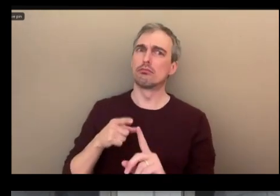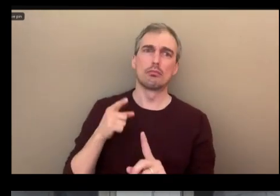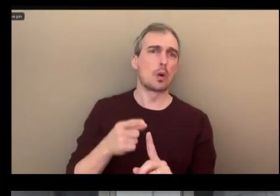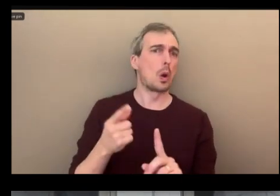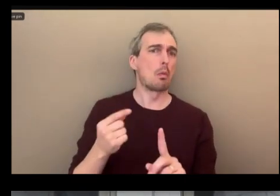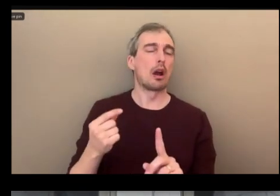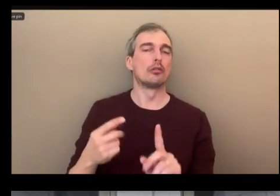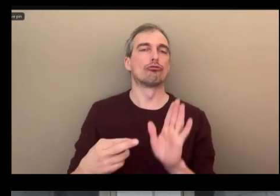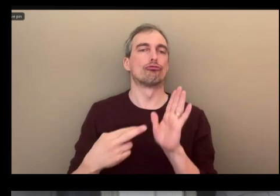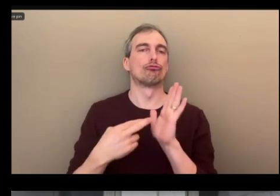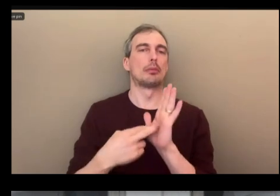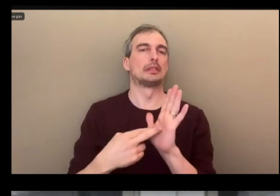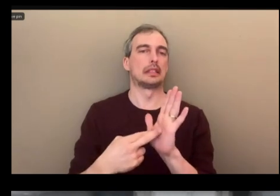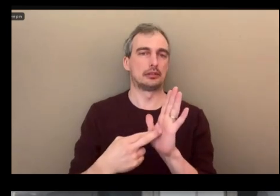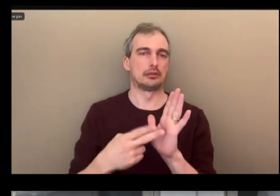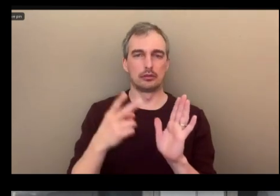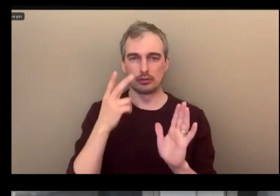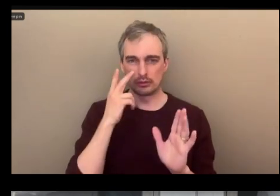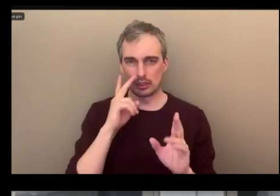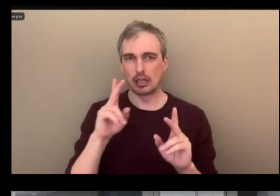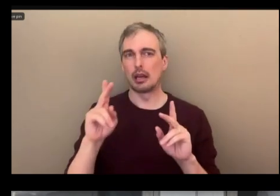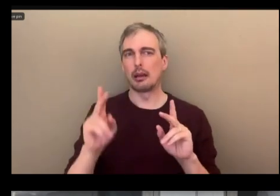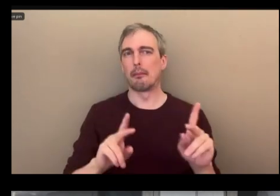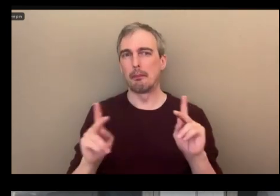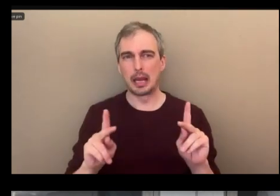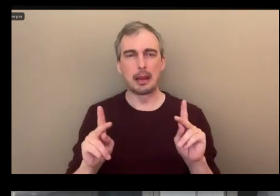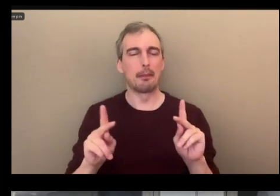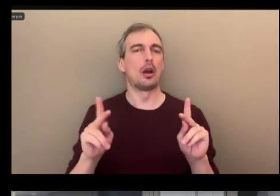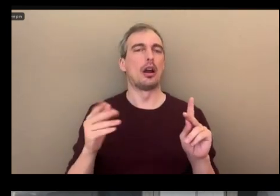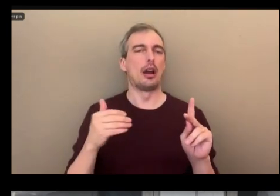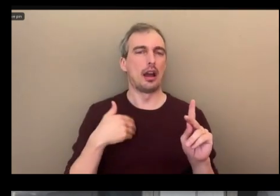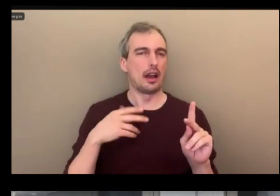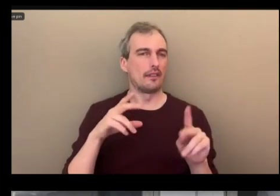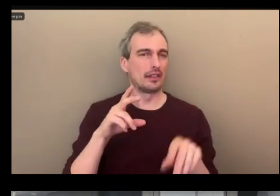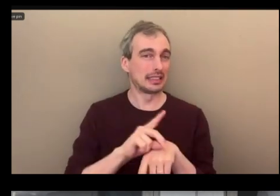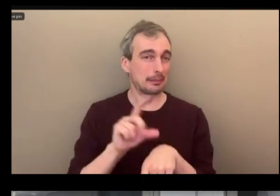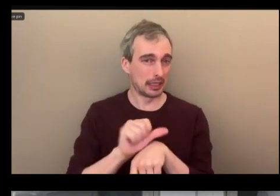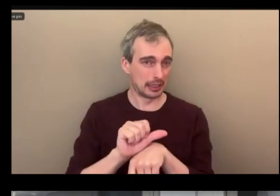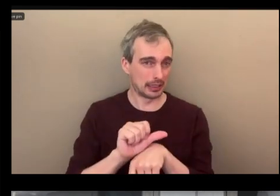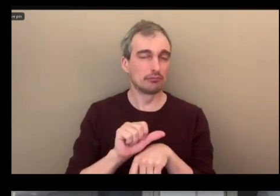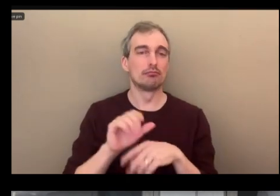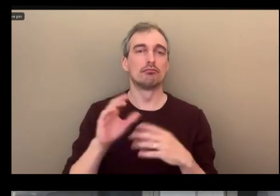throughout the whole lab. Some of those pictures are from the Getty images. From the Disability Collection.